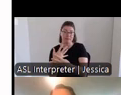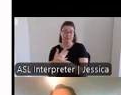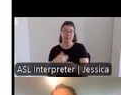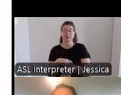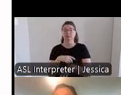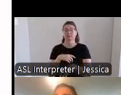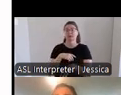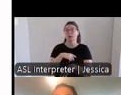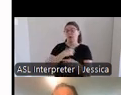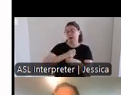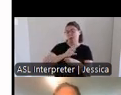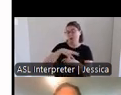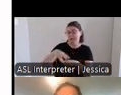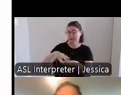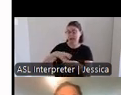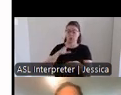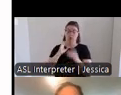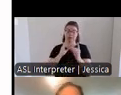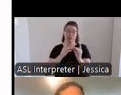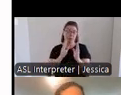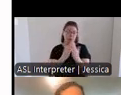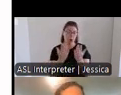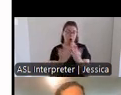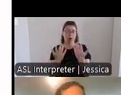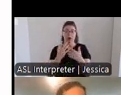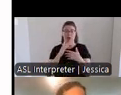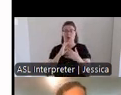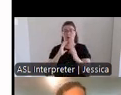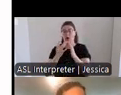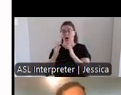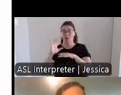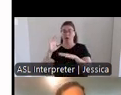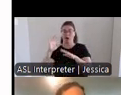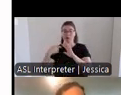or they've made a digital book, they've made a digital exhibit. These students do all kinds of different things.